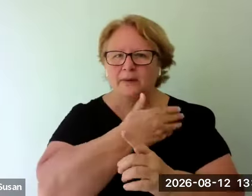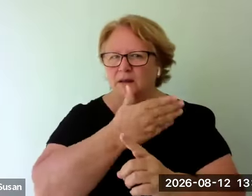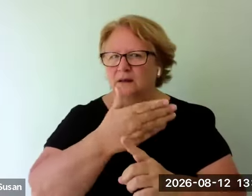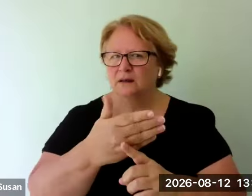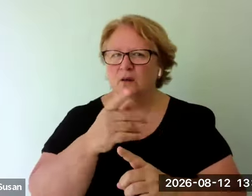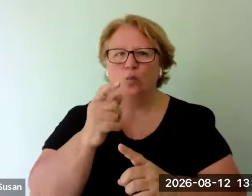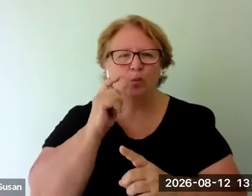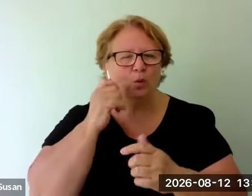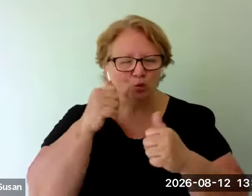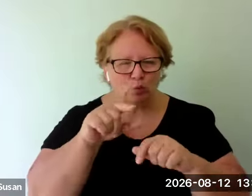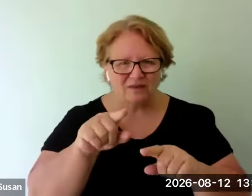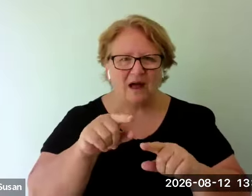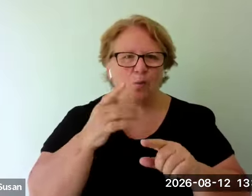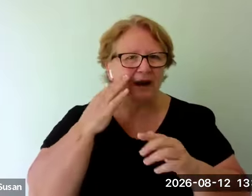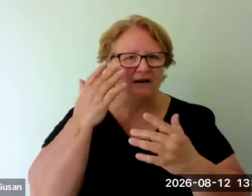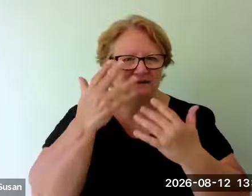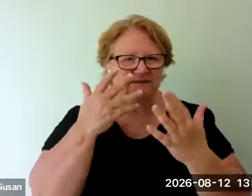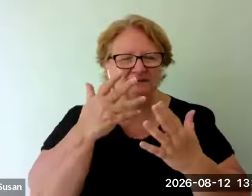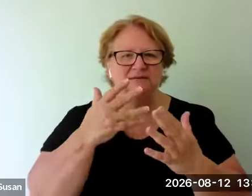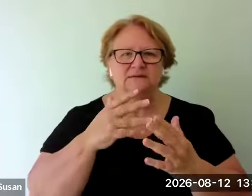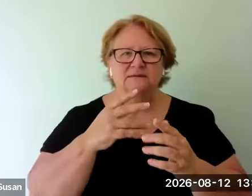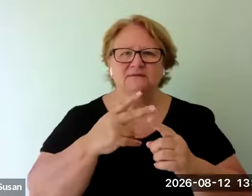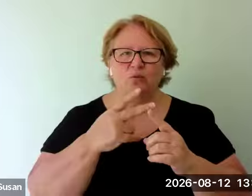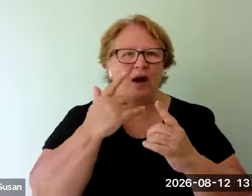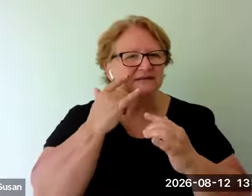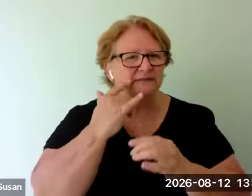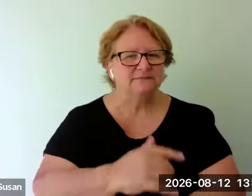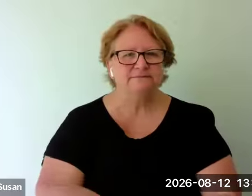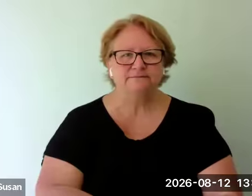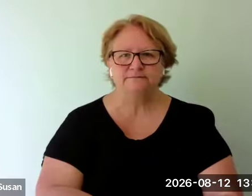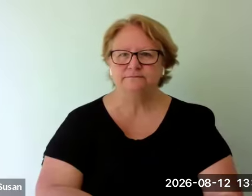application form tha you can outline your particular circumstances and they will absolutely be